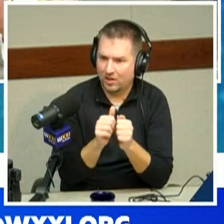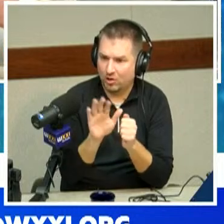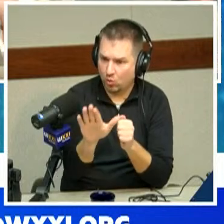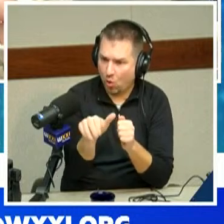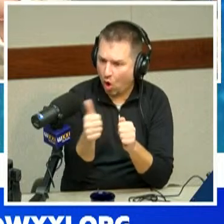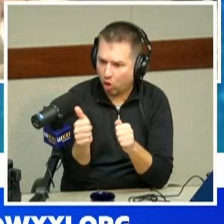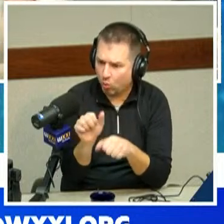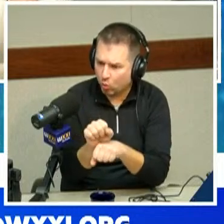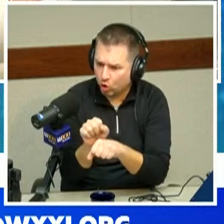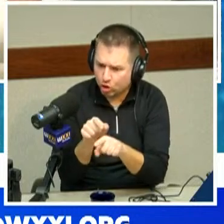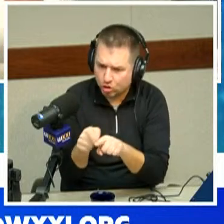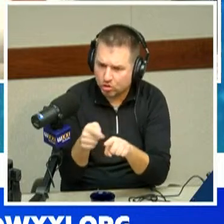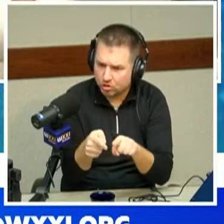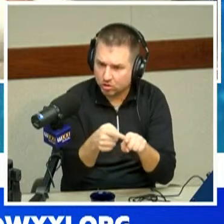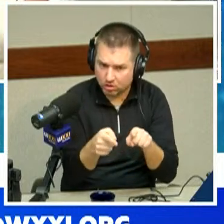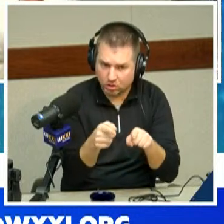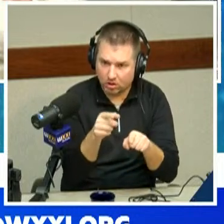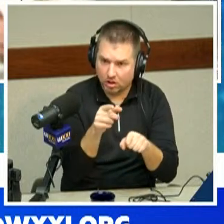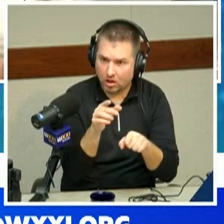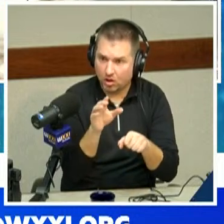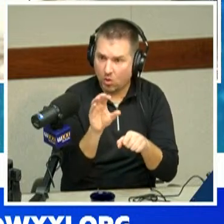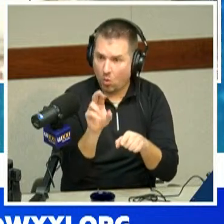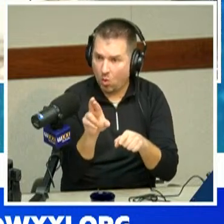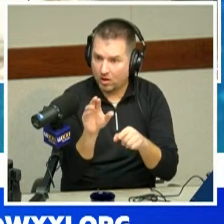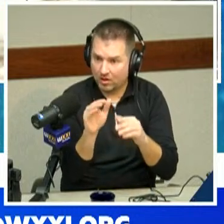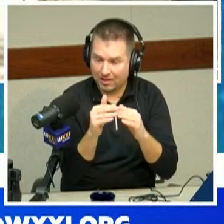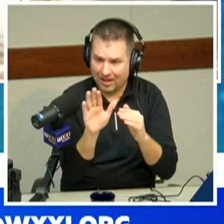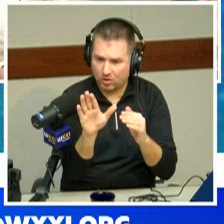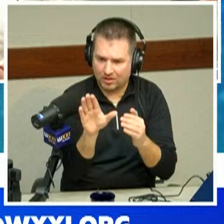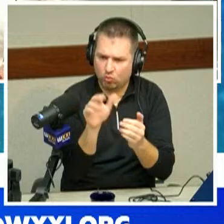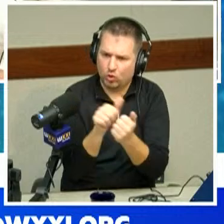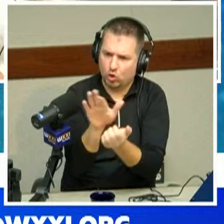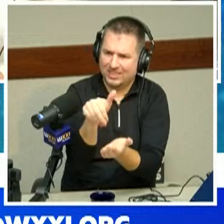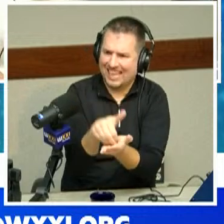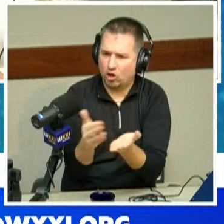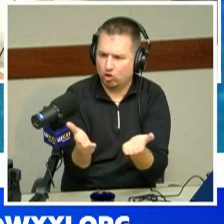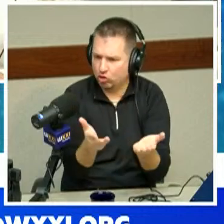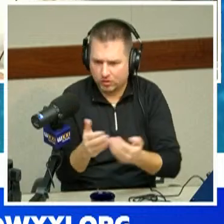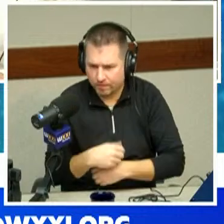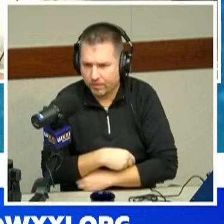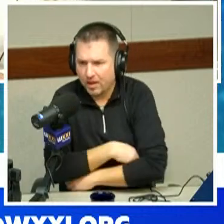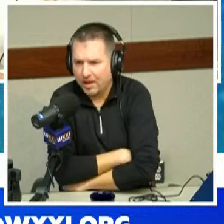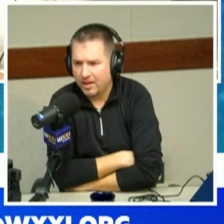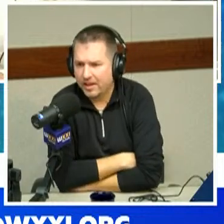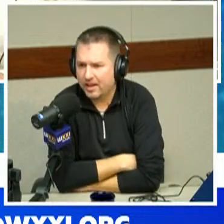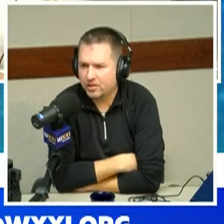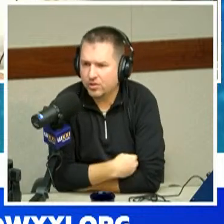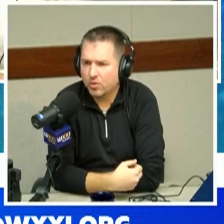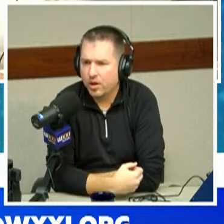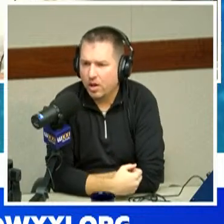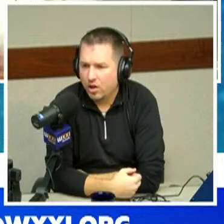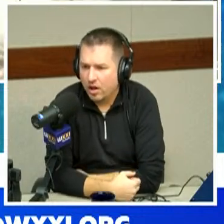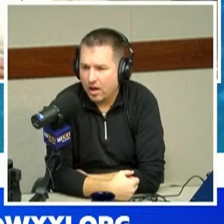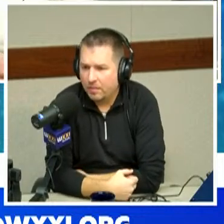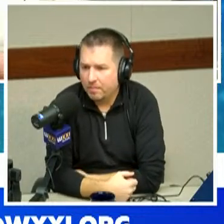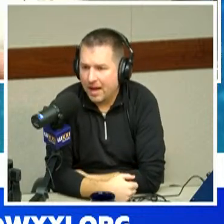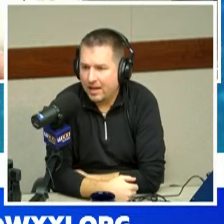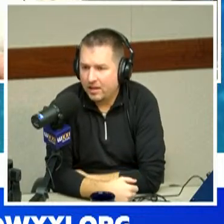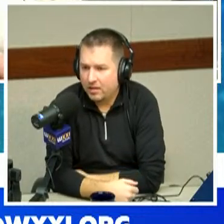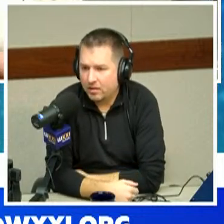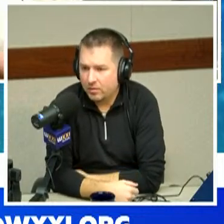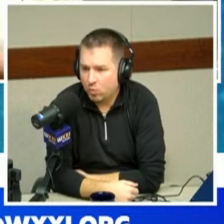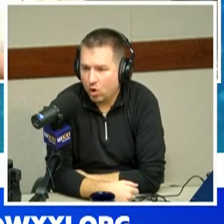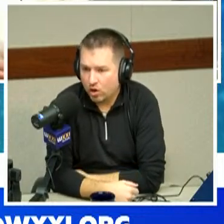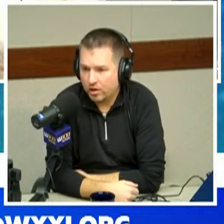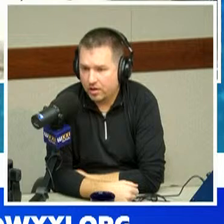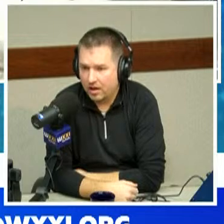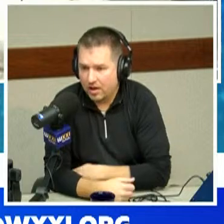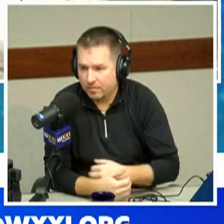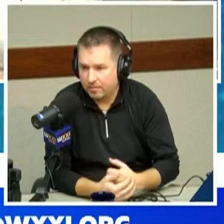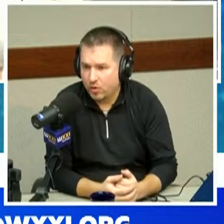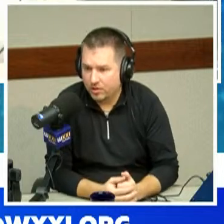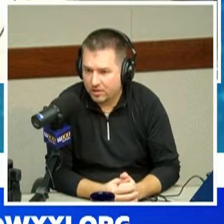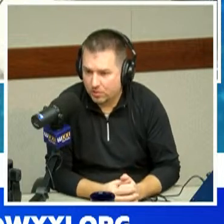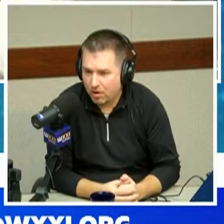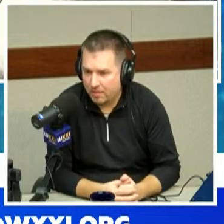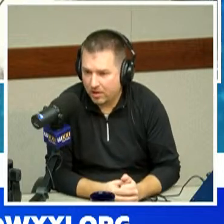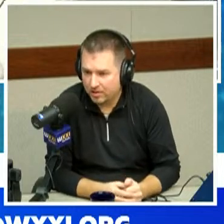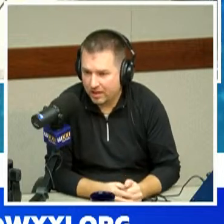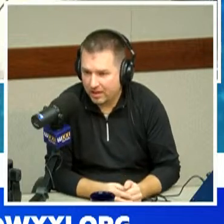doing or within the remit that you have for your Center yeah so um my work um focuses primarily